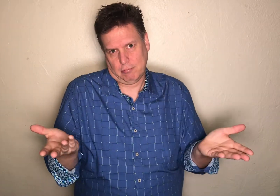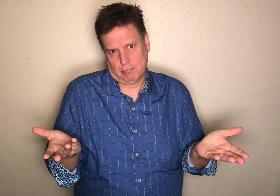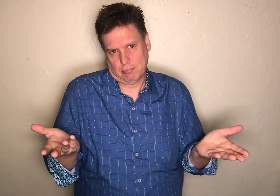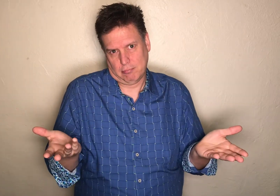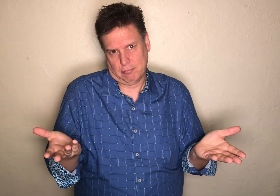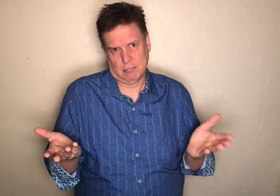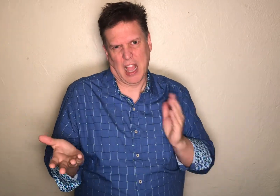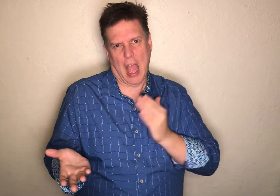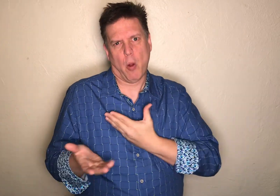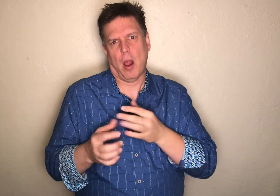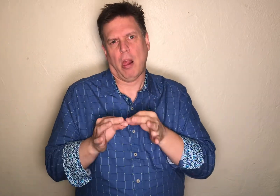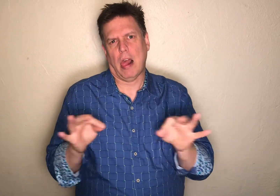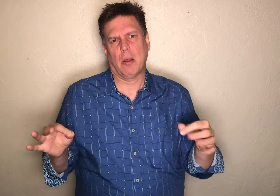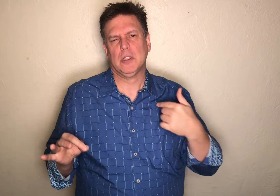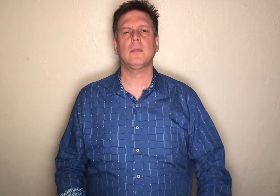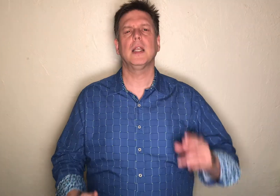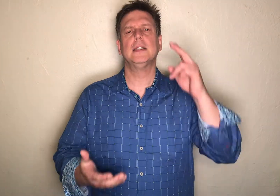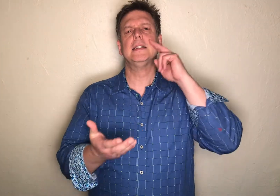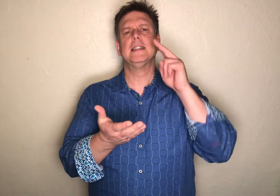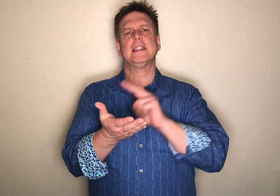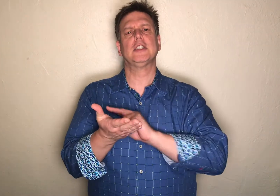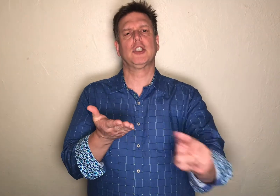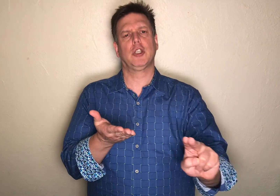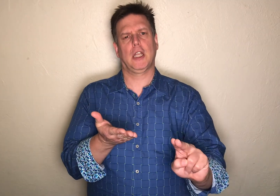anyway it's our language